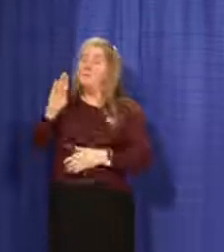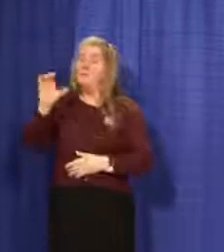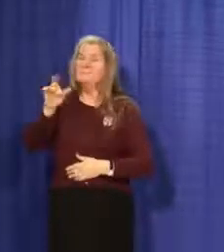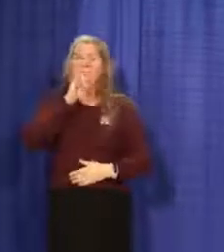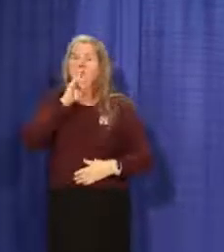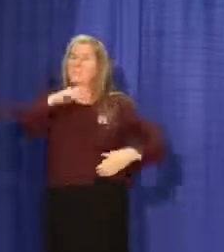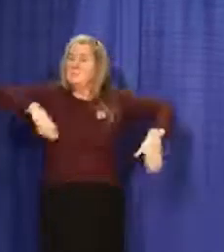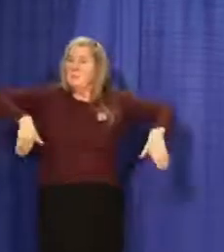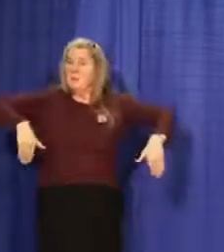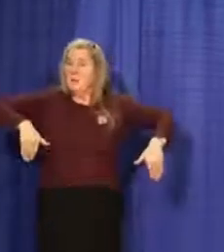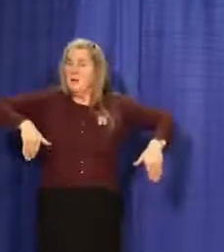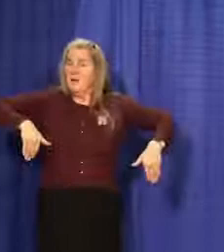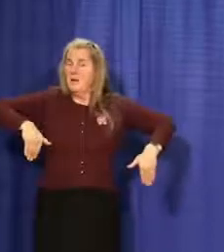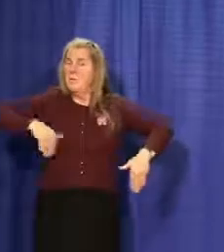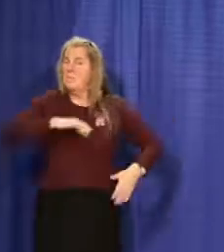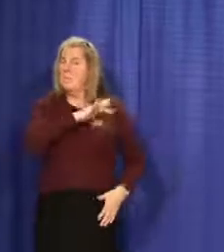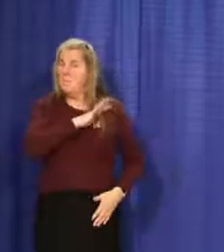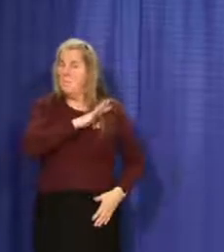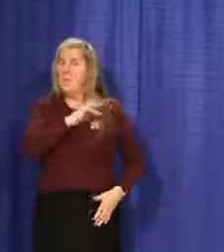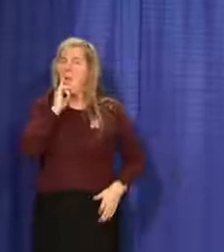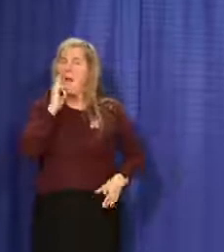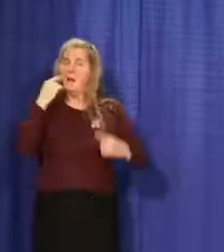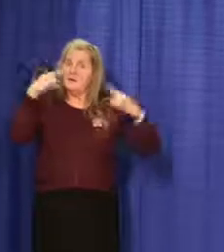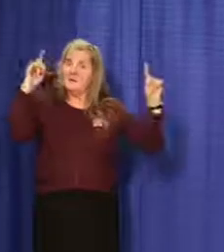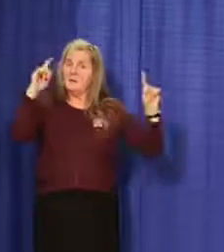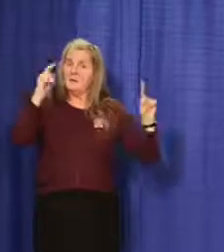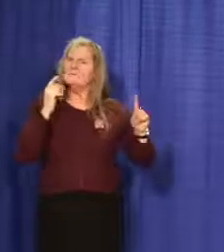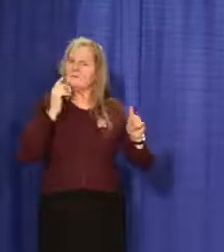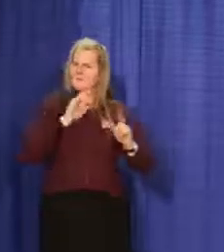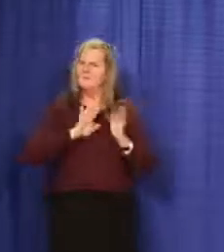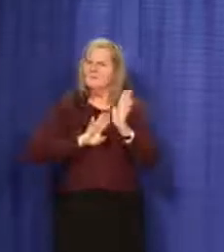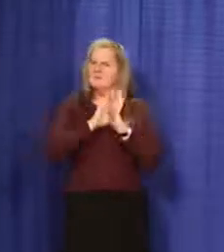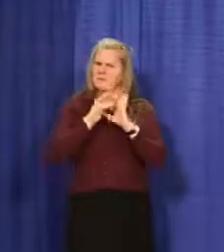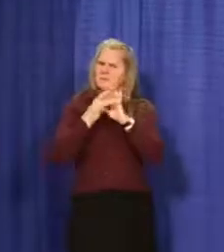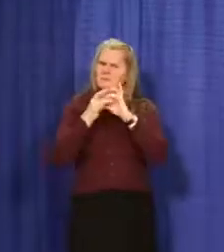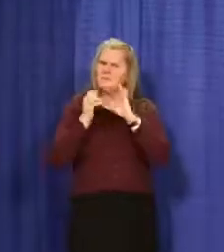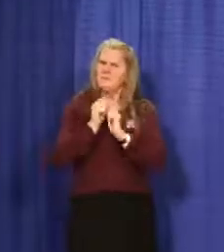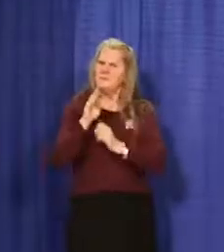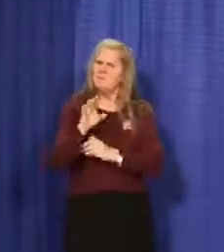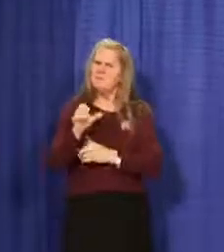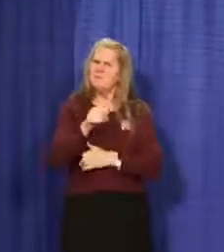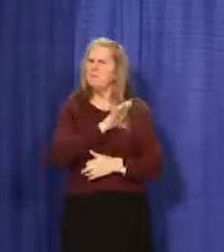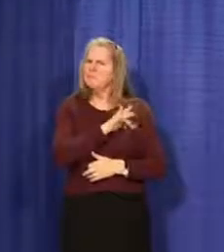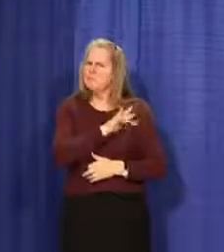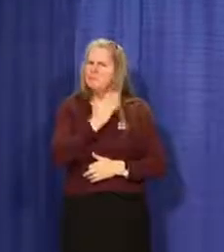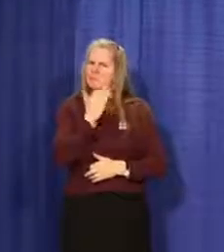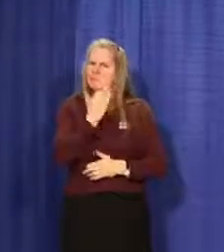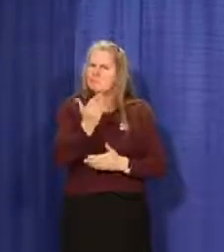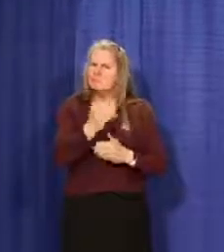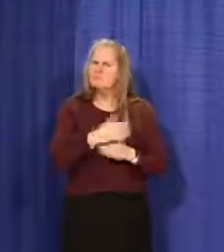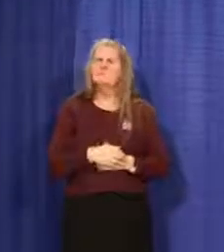That I think is quite impressive, and speaks to the success of the arrangement we currently have in place.